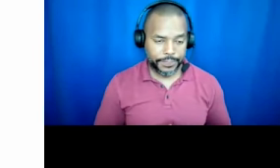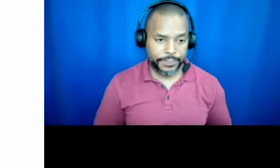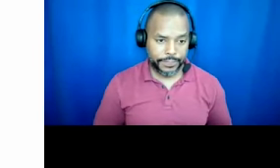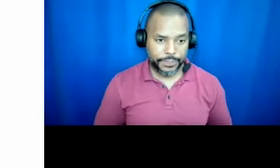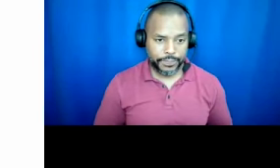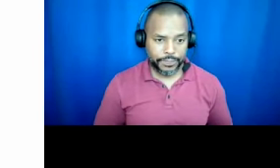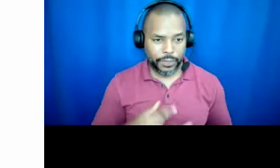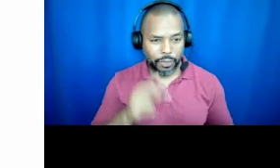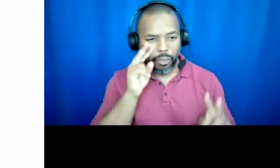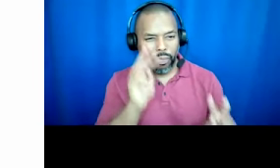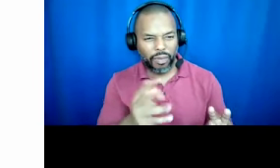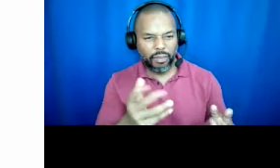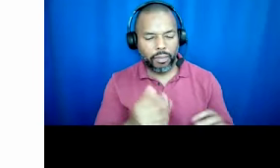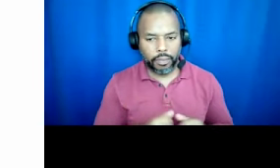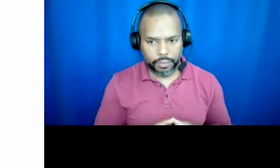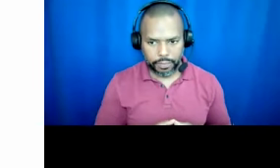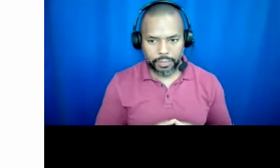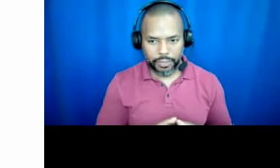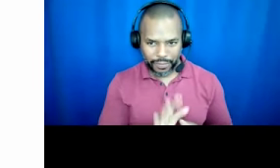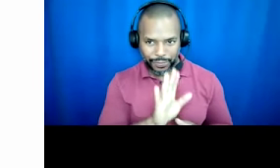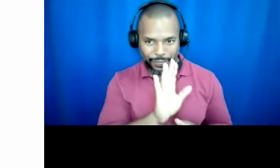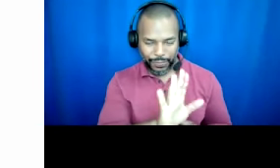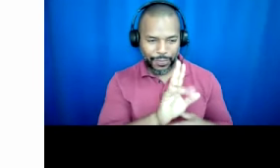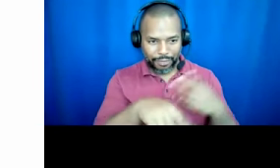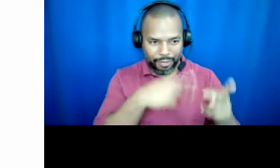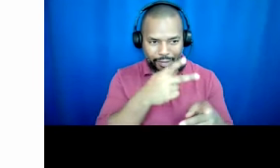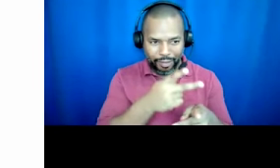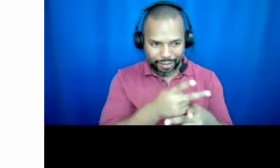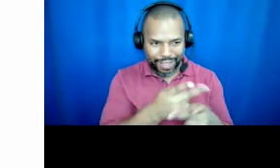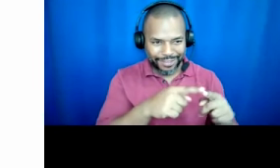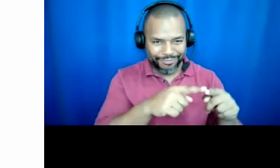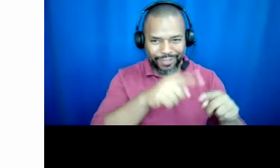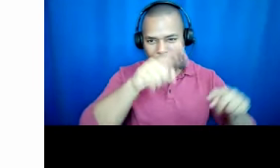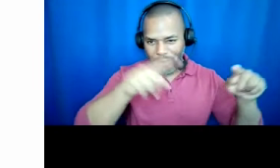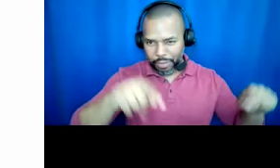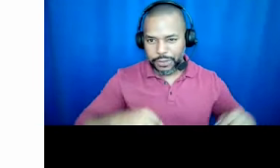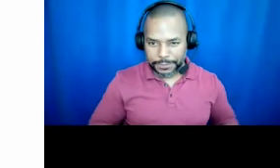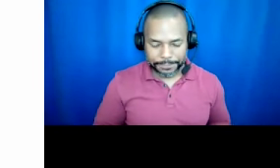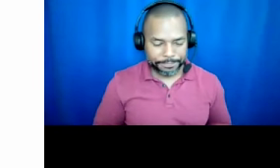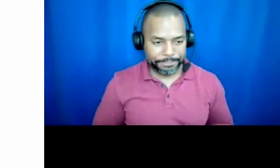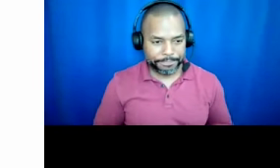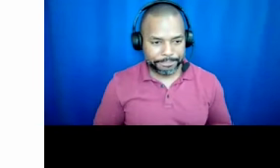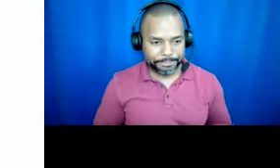You'll see these kinds of variables being discussed in the program review.